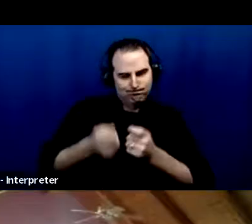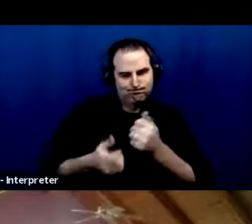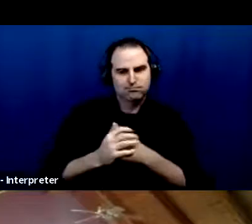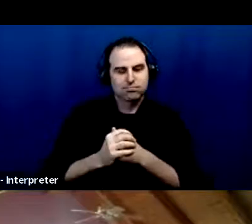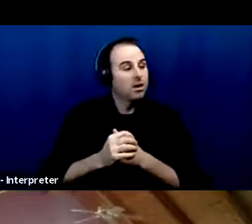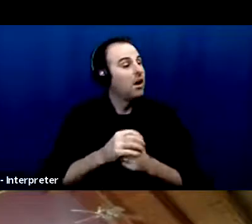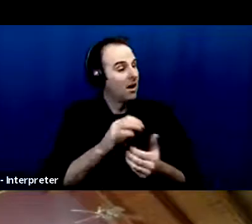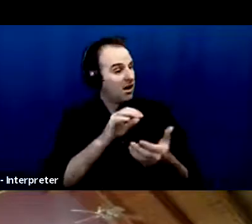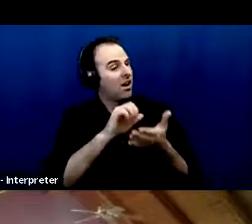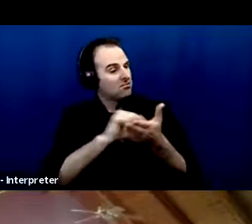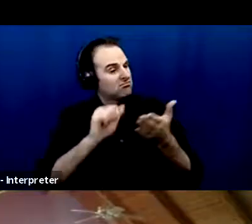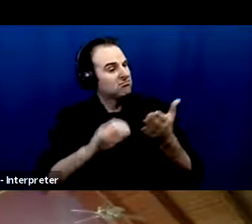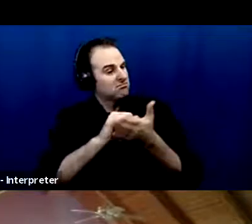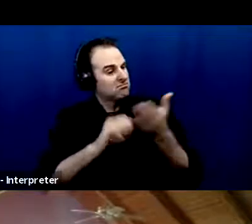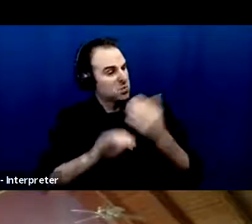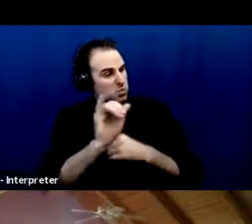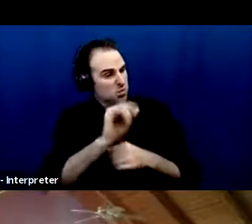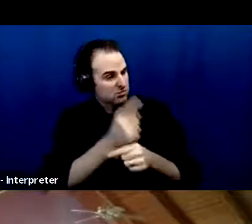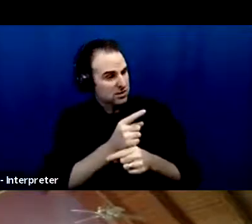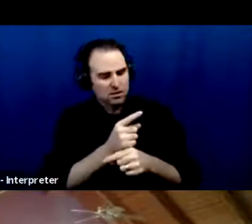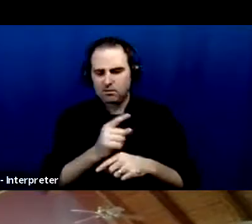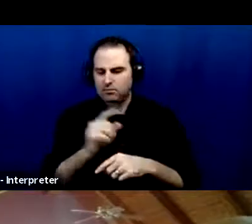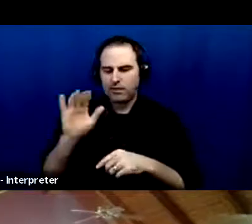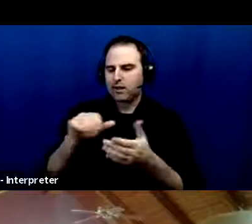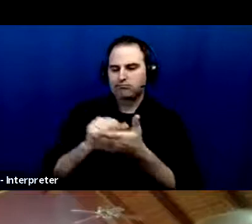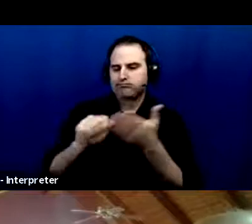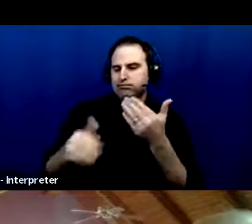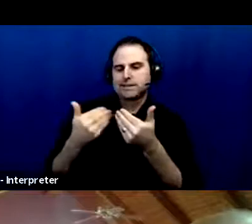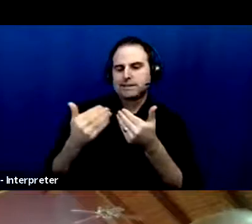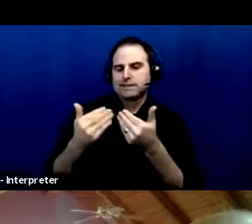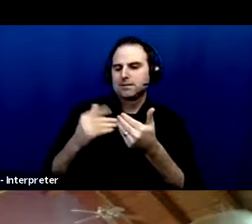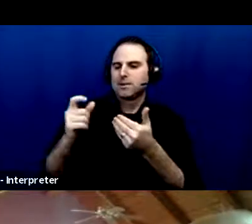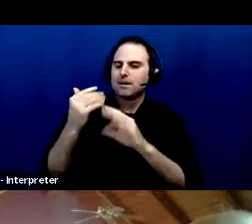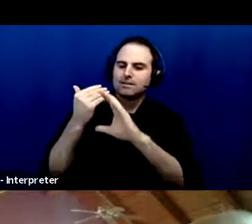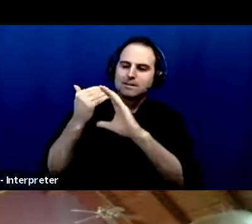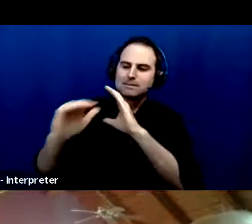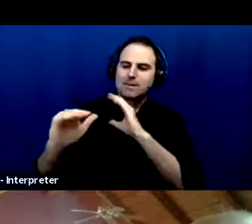Well, deletions are actually kind of easy with Illumina right now. You just need to send an email to Kelly. You can do it to our